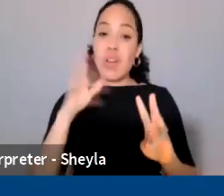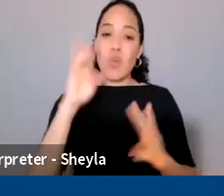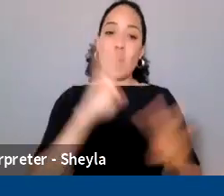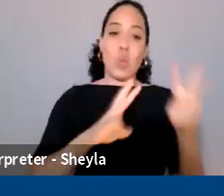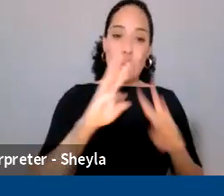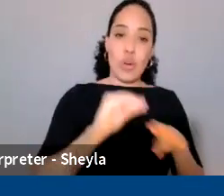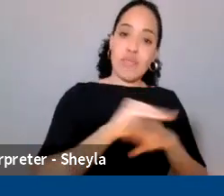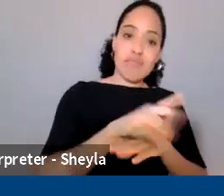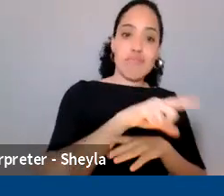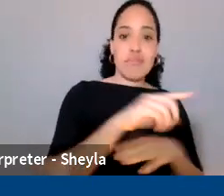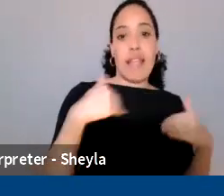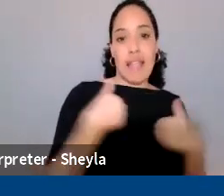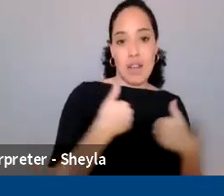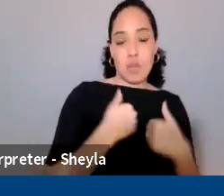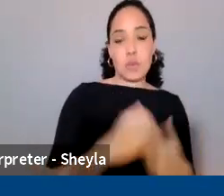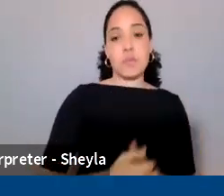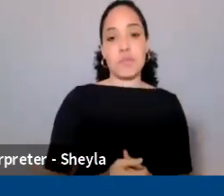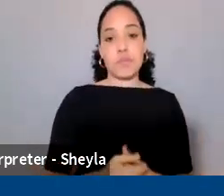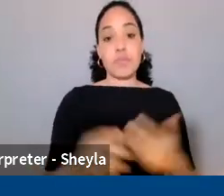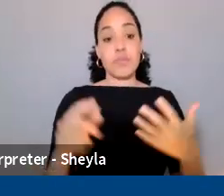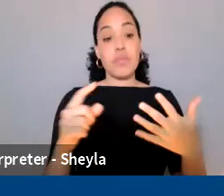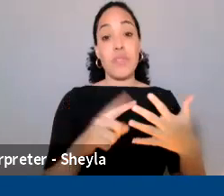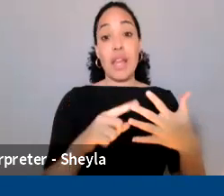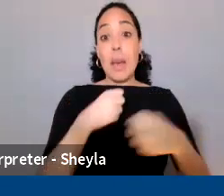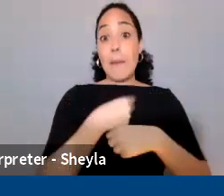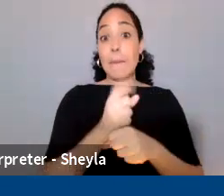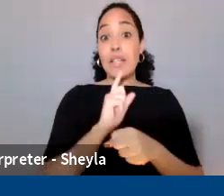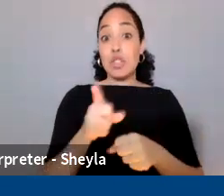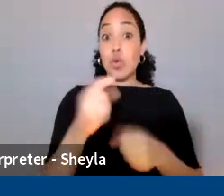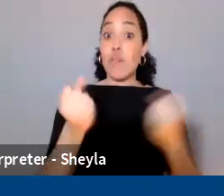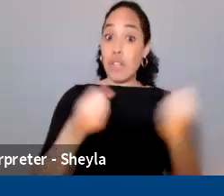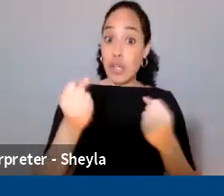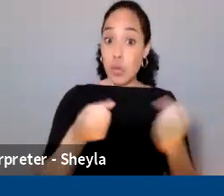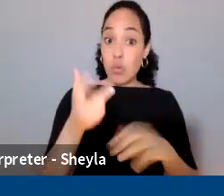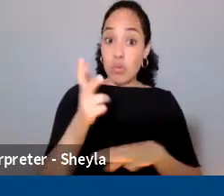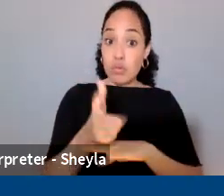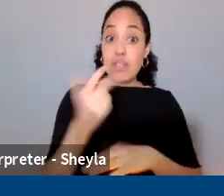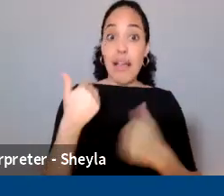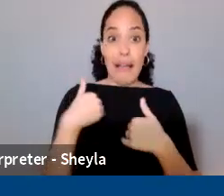make sure that your vehicles are all gassed up and aired up as Doug mentioned and ready to go